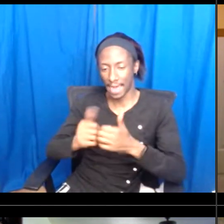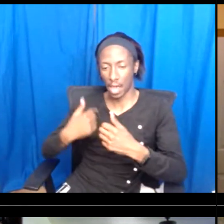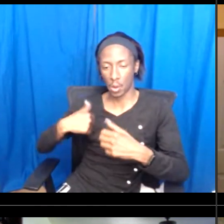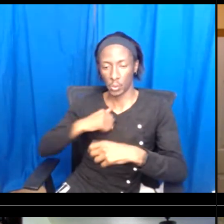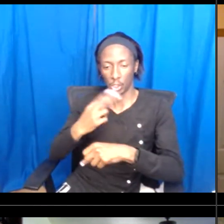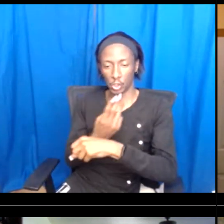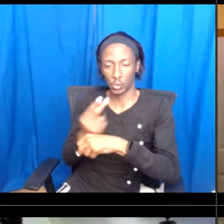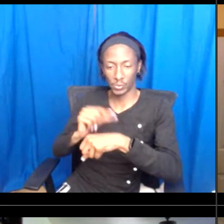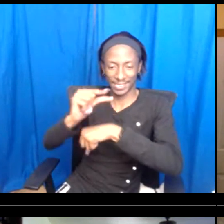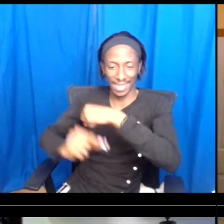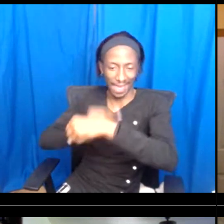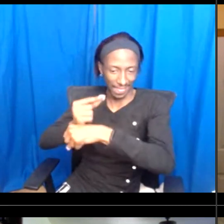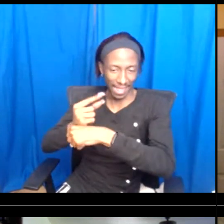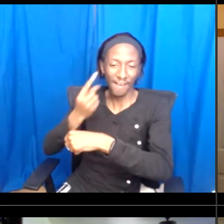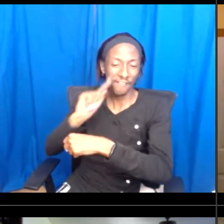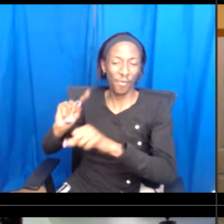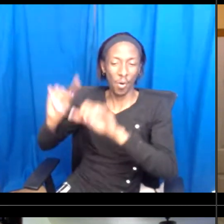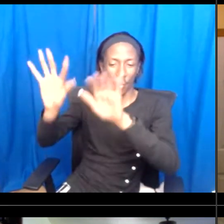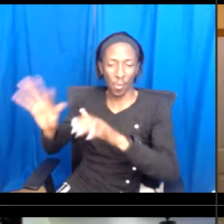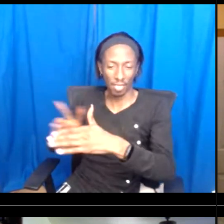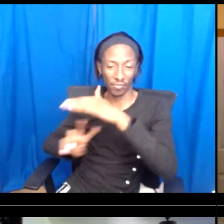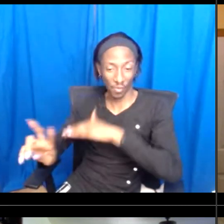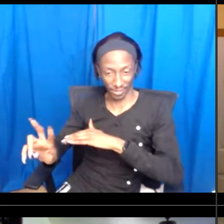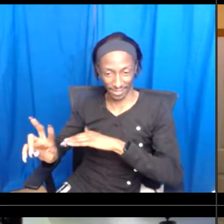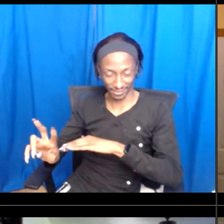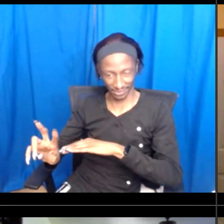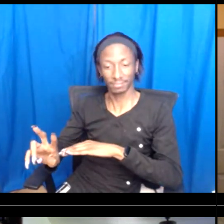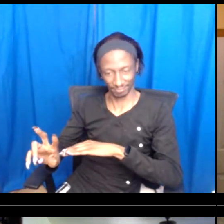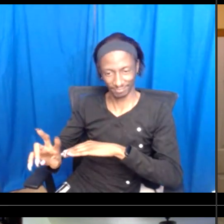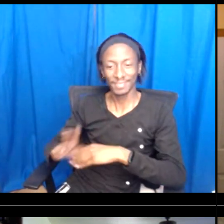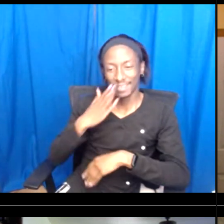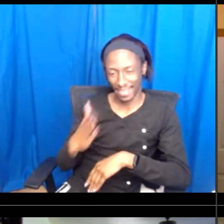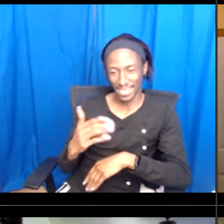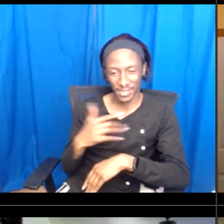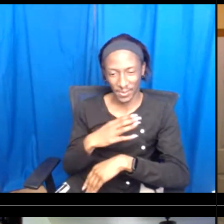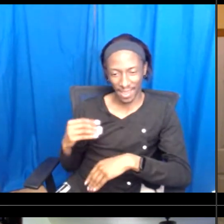Thanks so much everyone and have a great day or night. If you're on my coast.